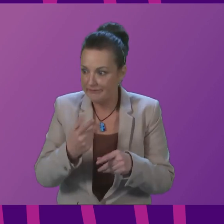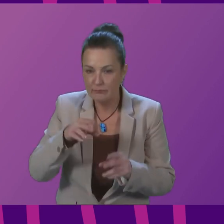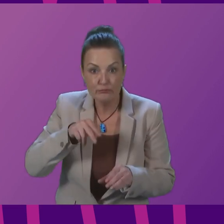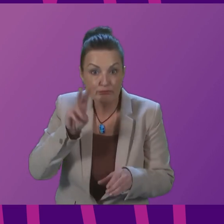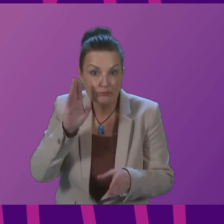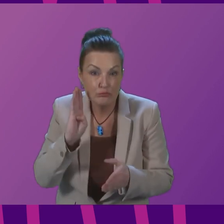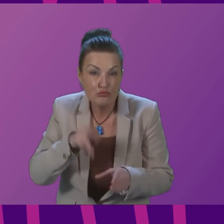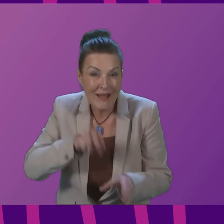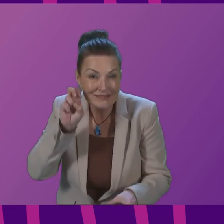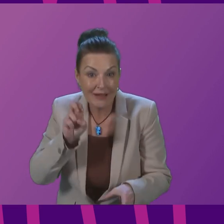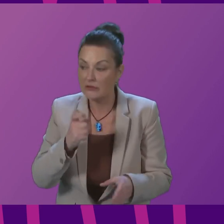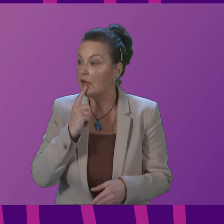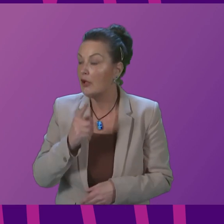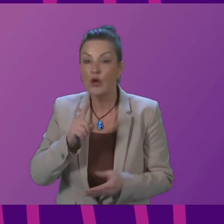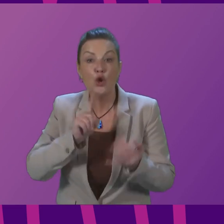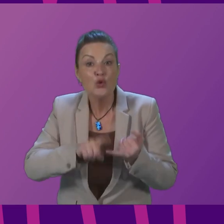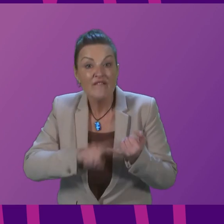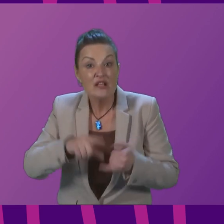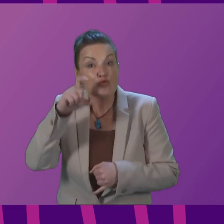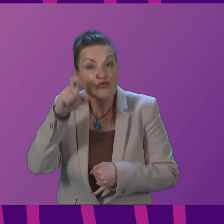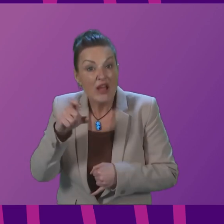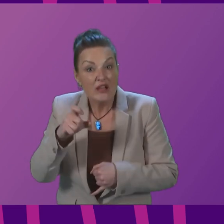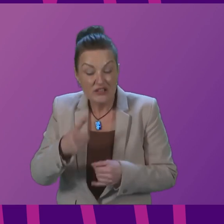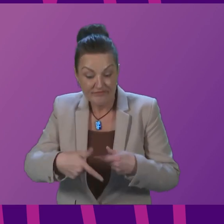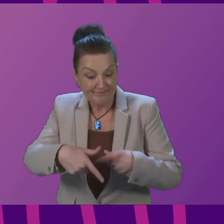the removal of universal credit from the most vulnerable families.